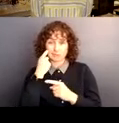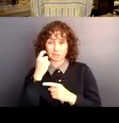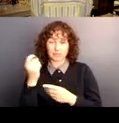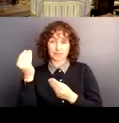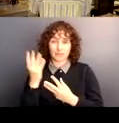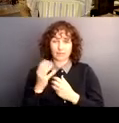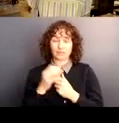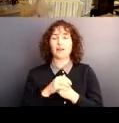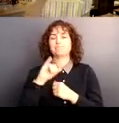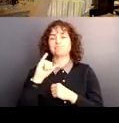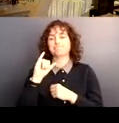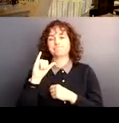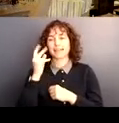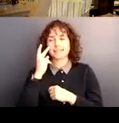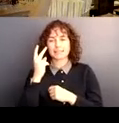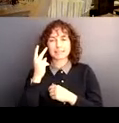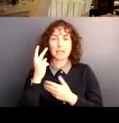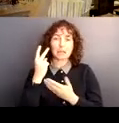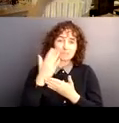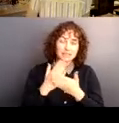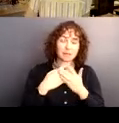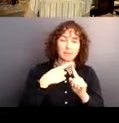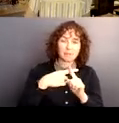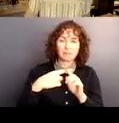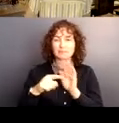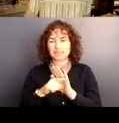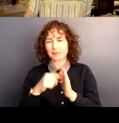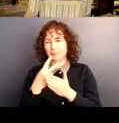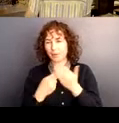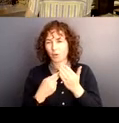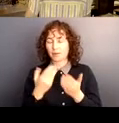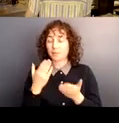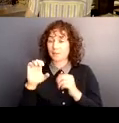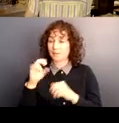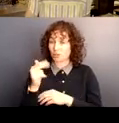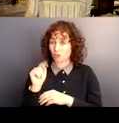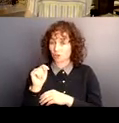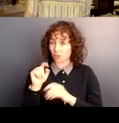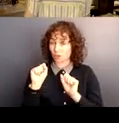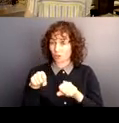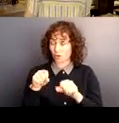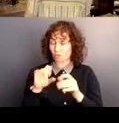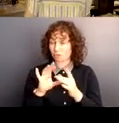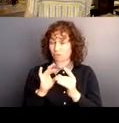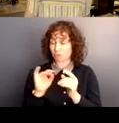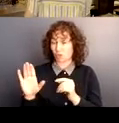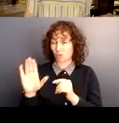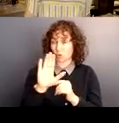I see that there are positives and negatives, maybe in the chat you could share what your impressions are by viewing it.